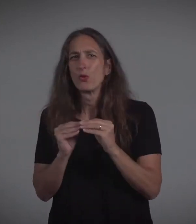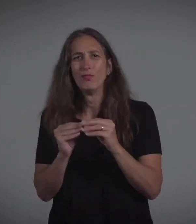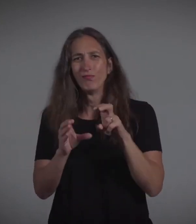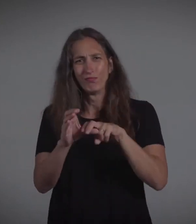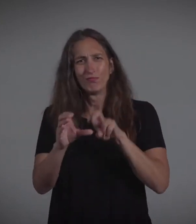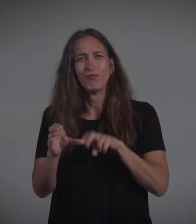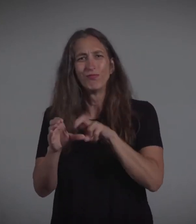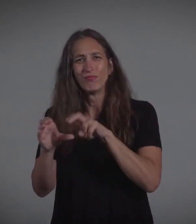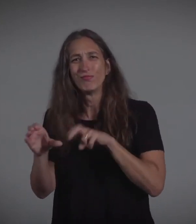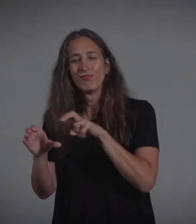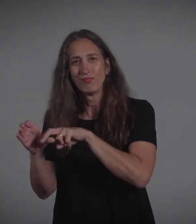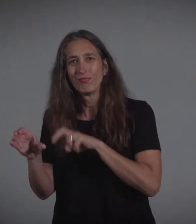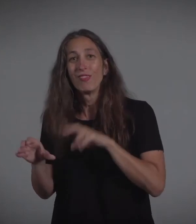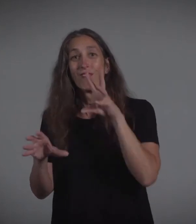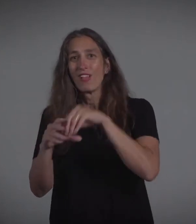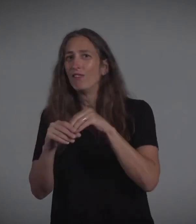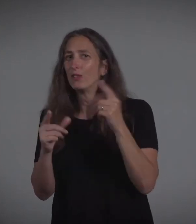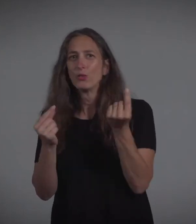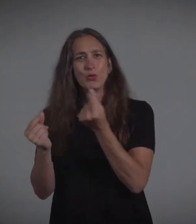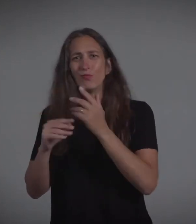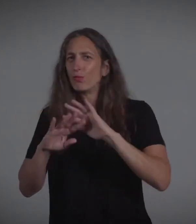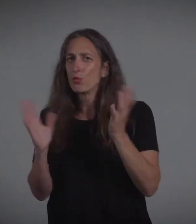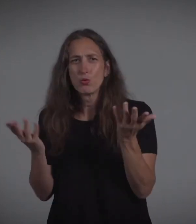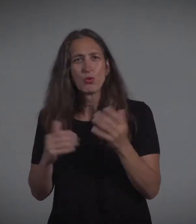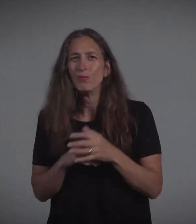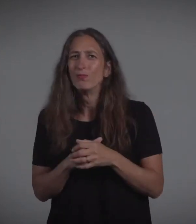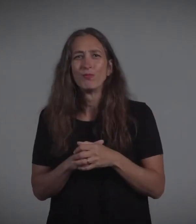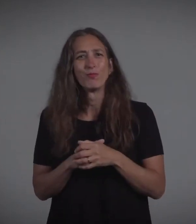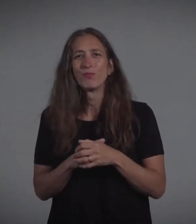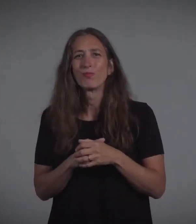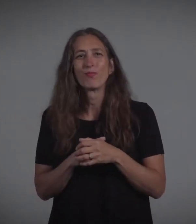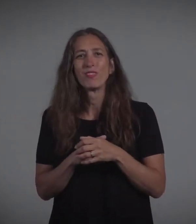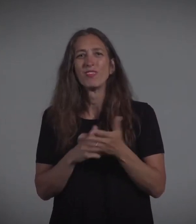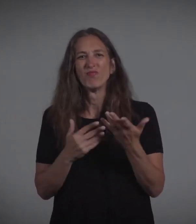They don't go out any more, and they withdraw from activities they used to enjoy.